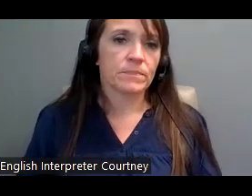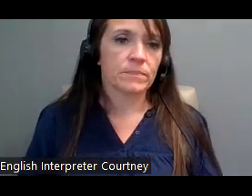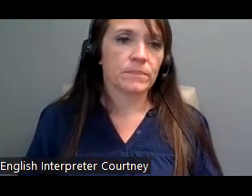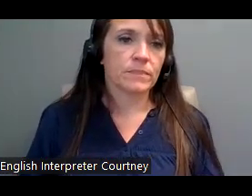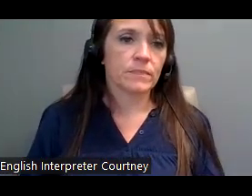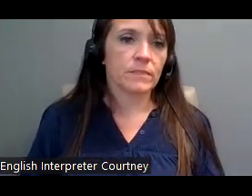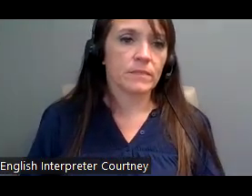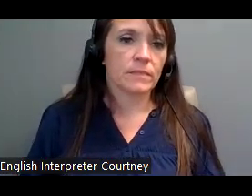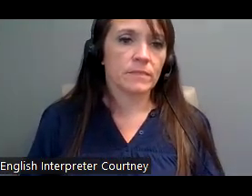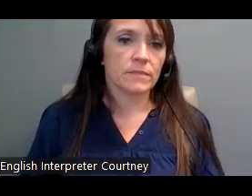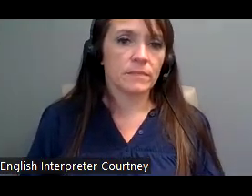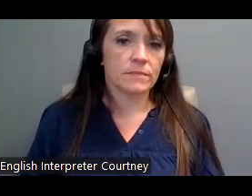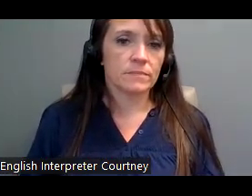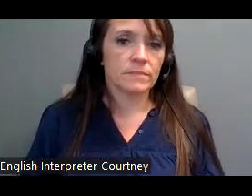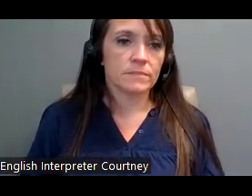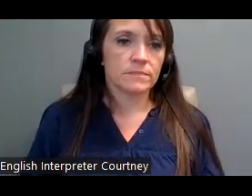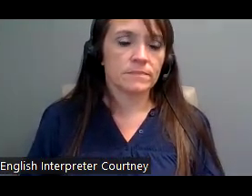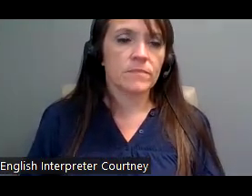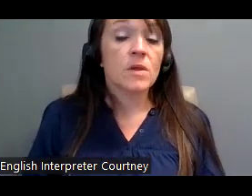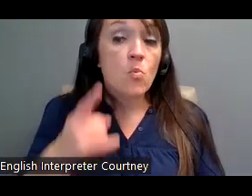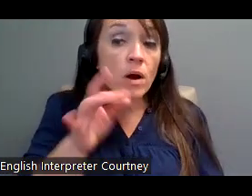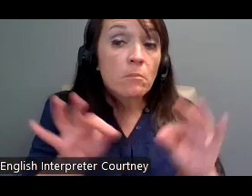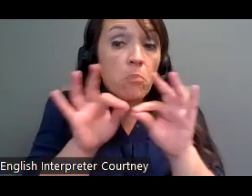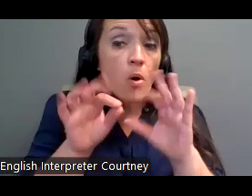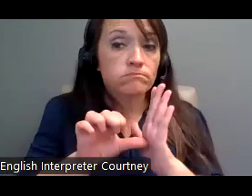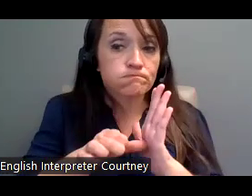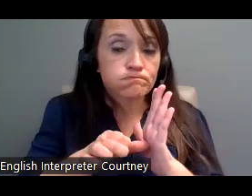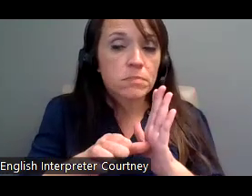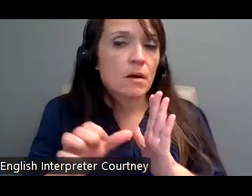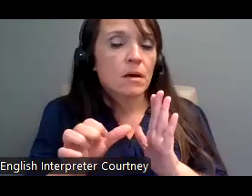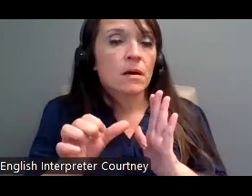One important thing to consider is part of Medicaid called, early periodic screening, diagnosis and treatment